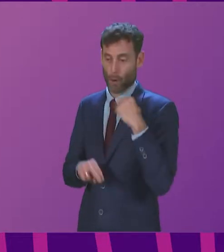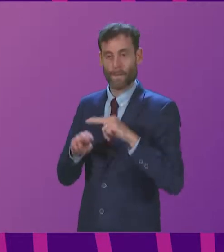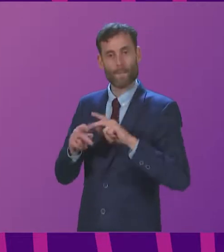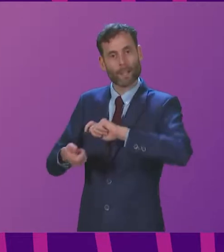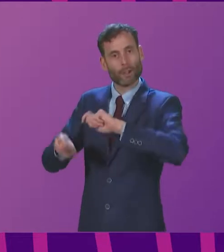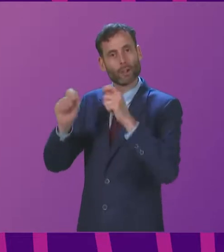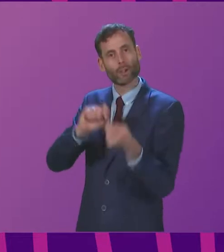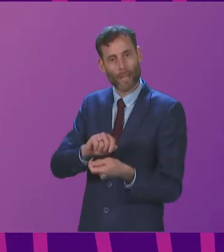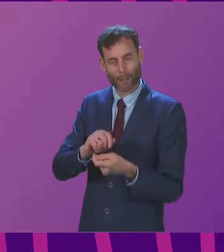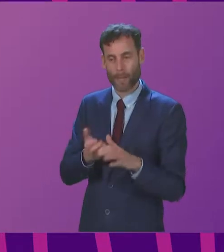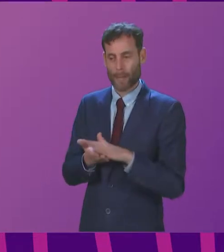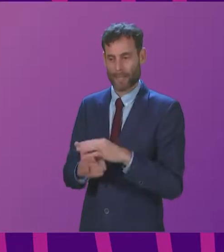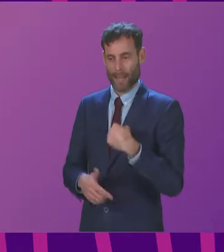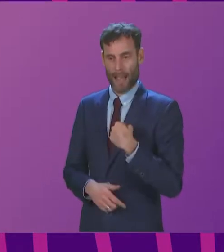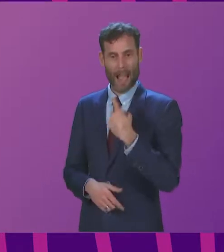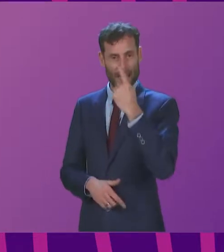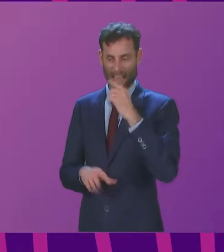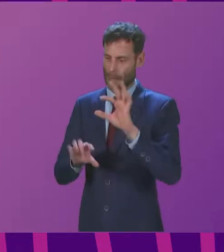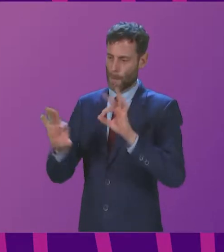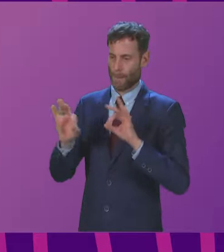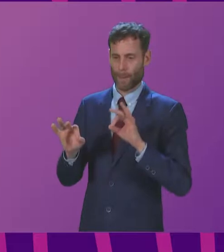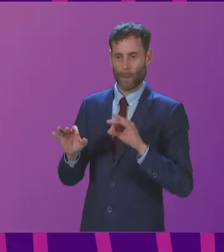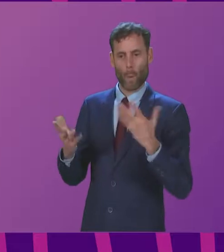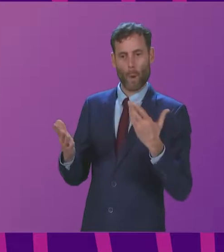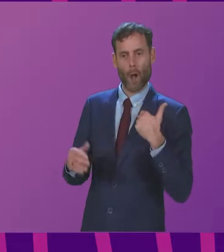self-select venues, but the delay between the policy announcements that have rightly been made